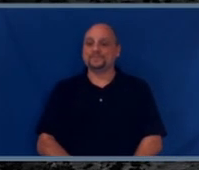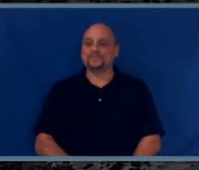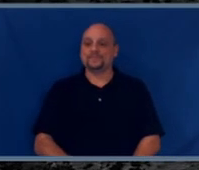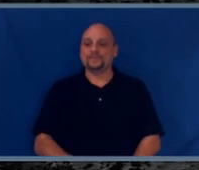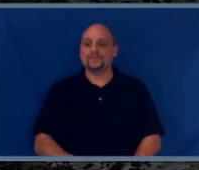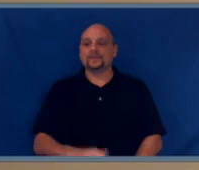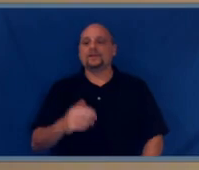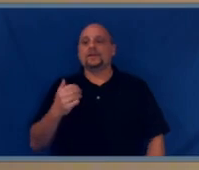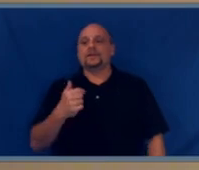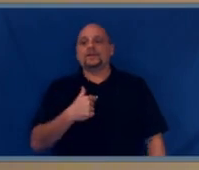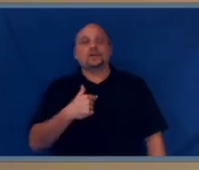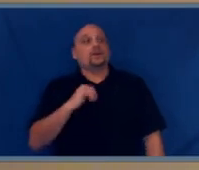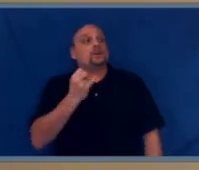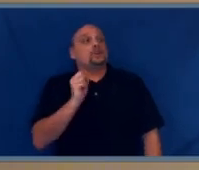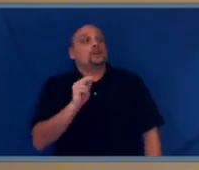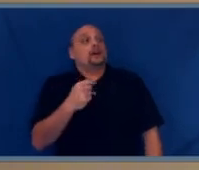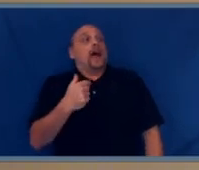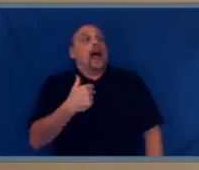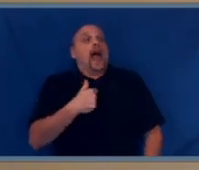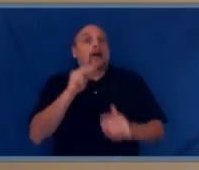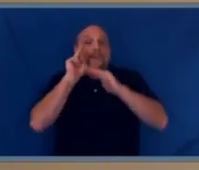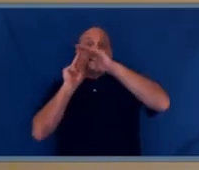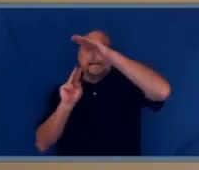I'VE BEEN DOING THIS MOMENT